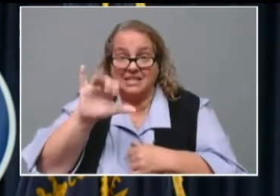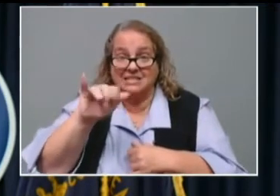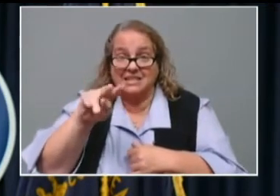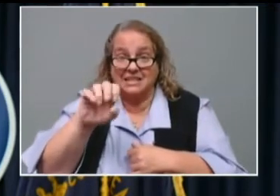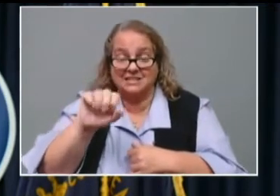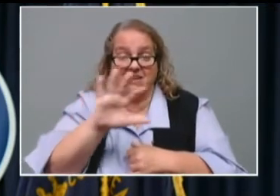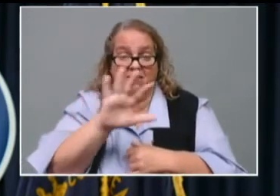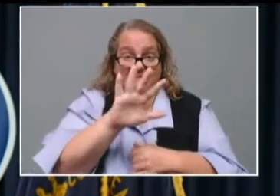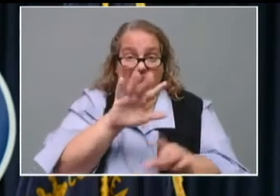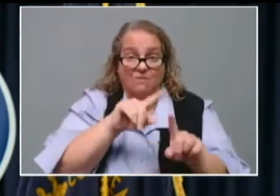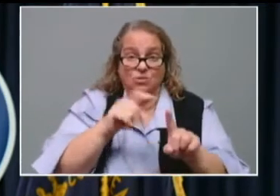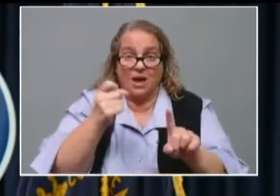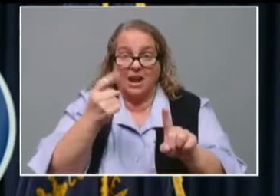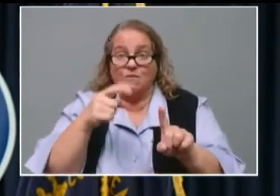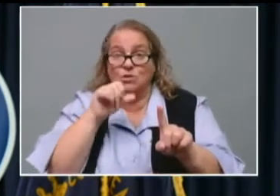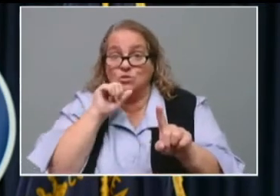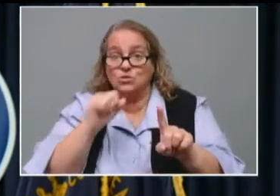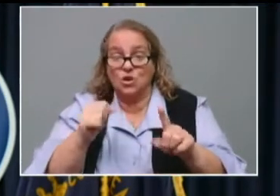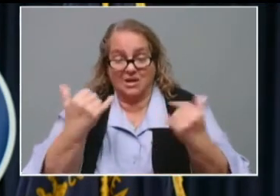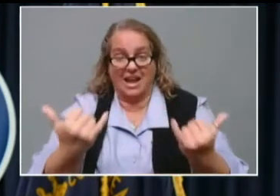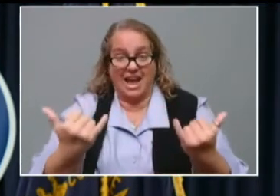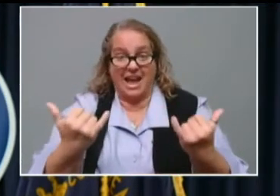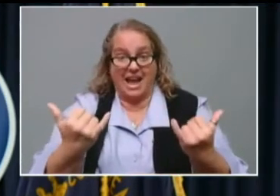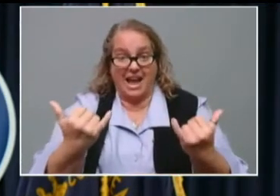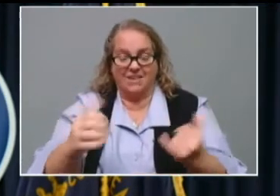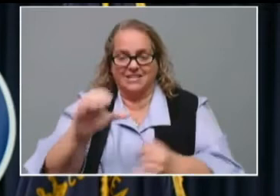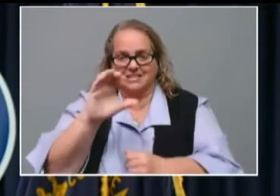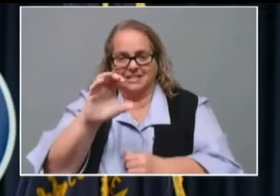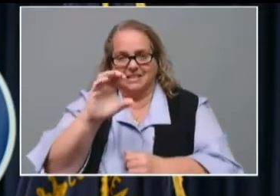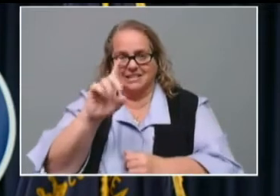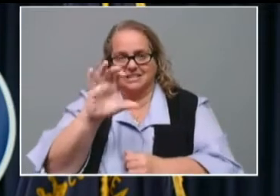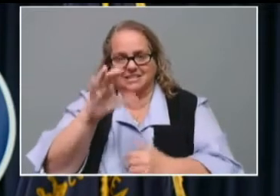that the CDC has officially recommended the Pfizer Covid 19 vaccine for